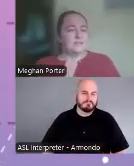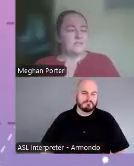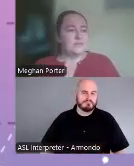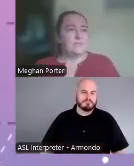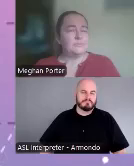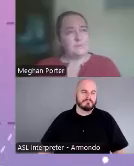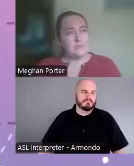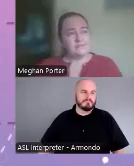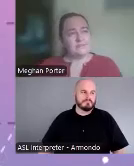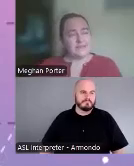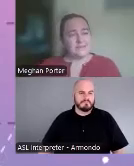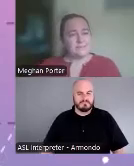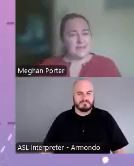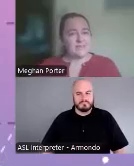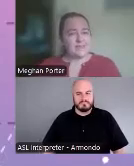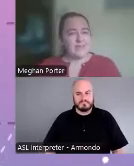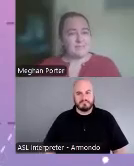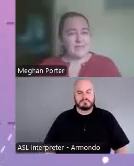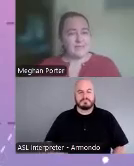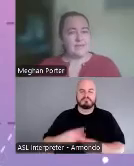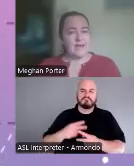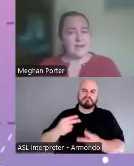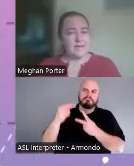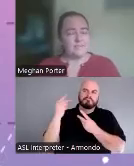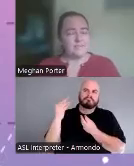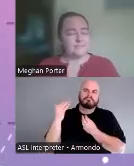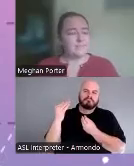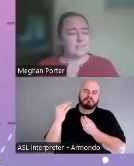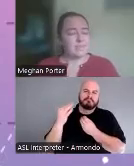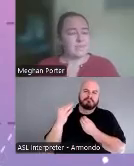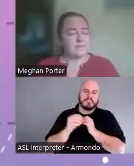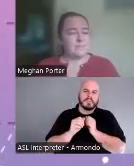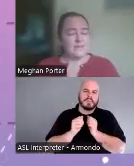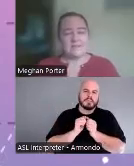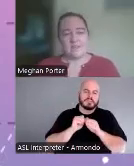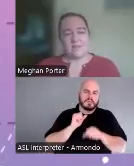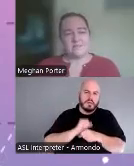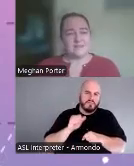So when we reflected back on the campaign, a big takeaway for us